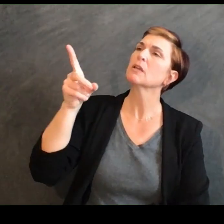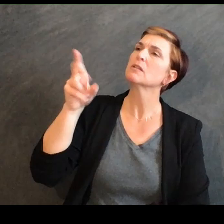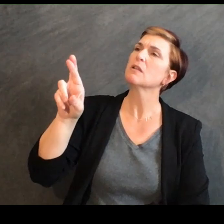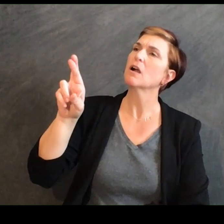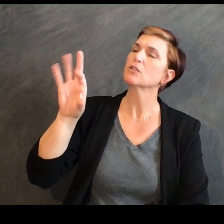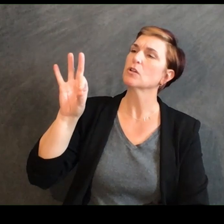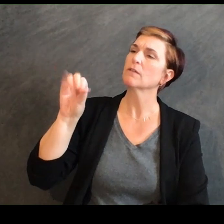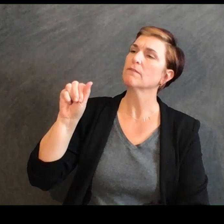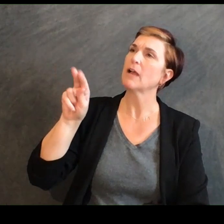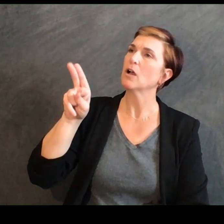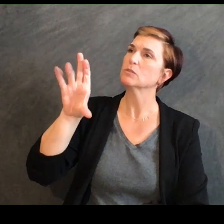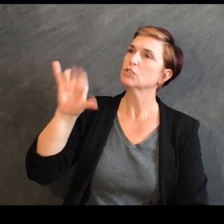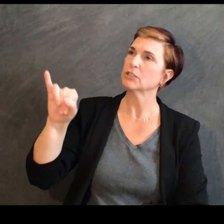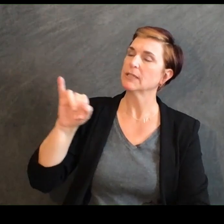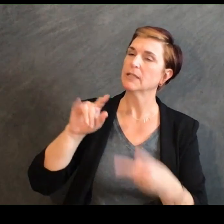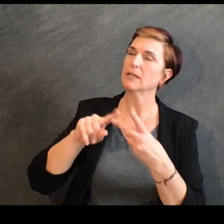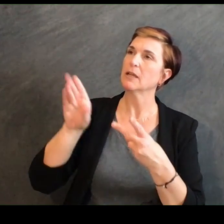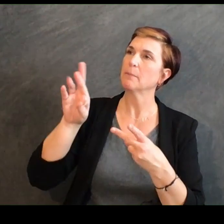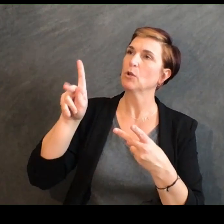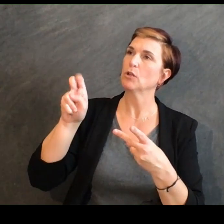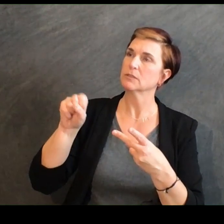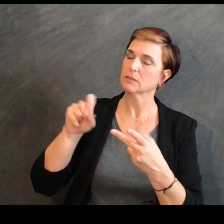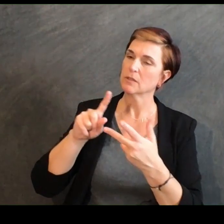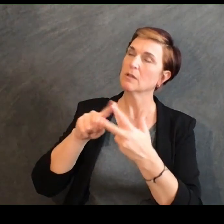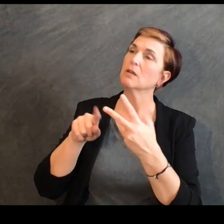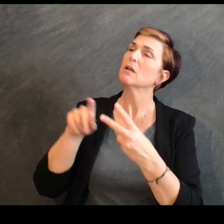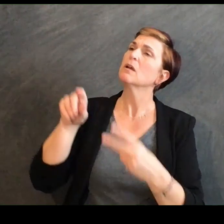Burk Burks dr. Fouts you based on what you currently know what is the